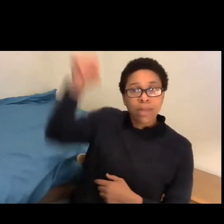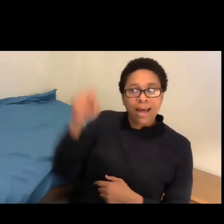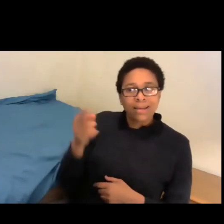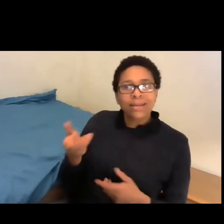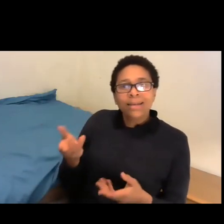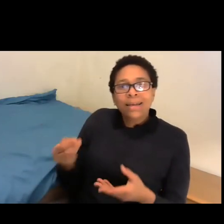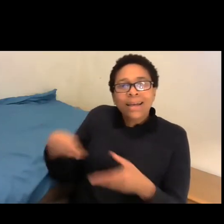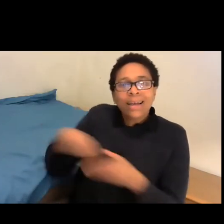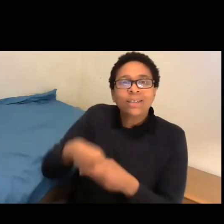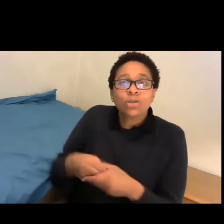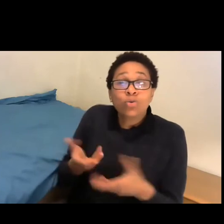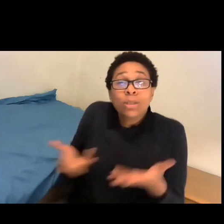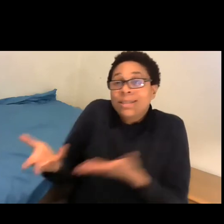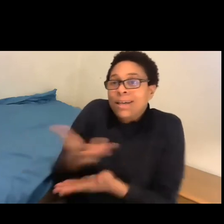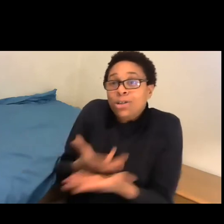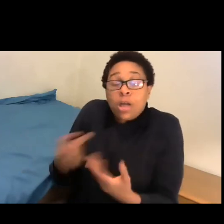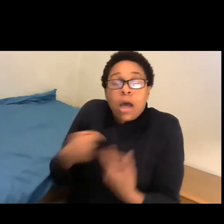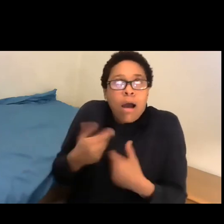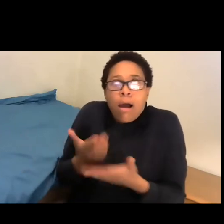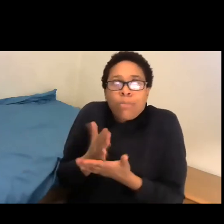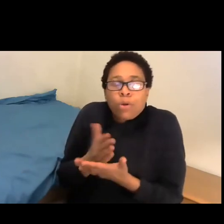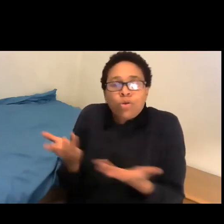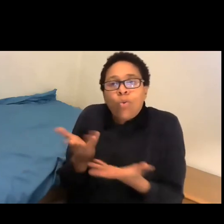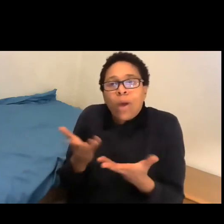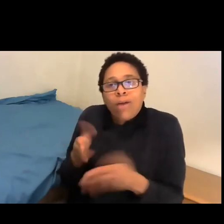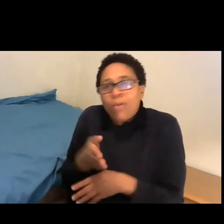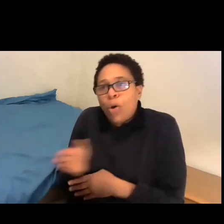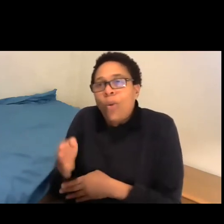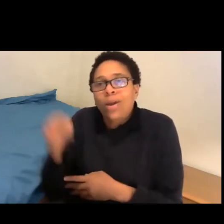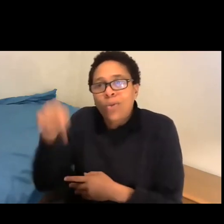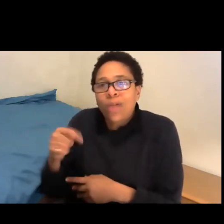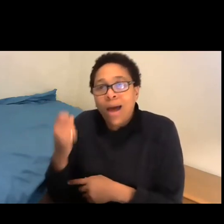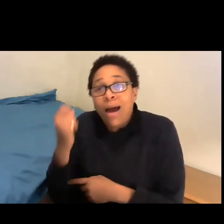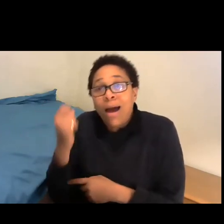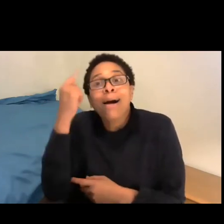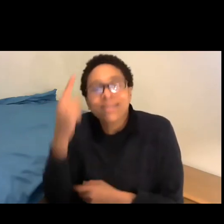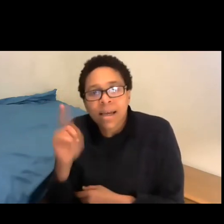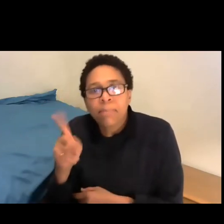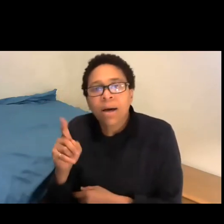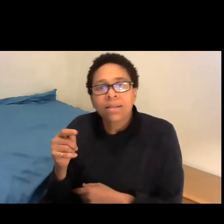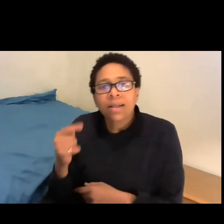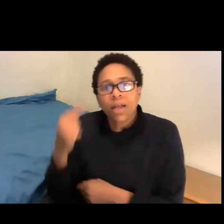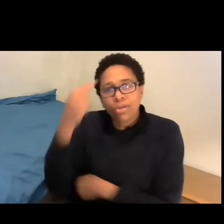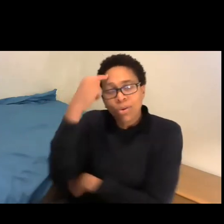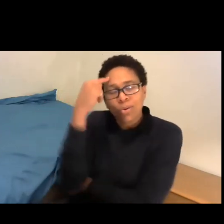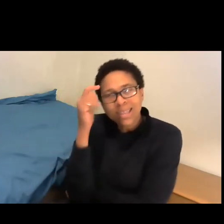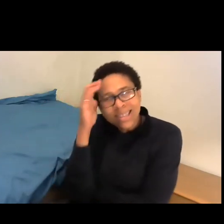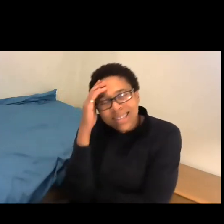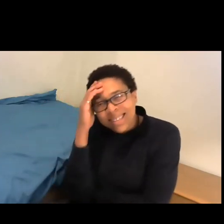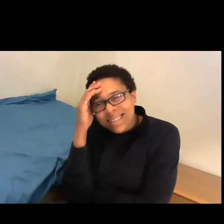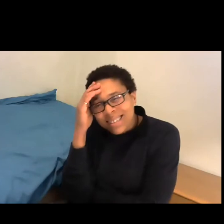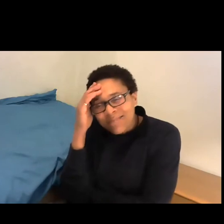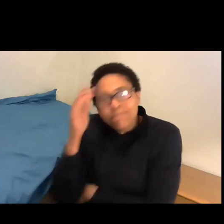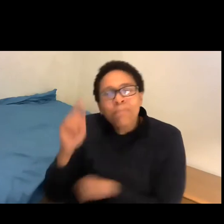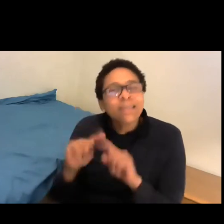know where I'm going with that. It's still very exploratory, ut I just thought, you now, different ways of thinking